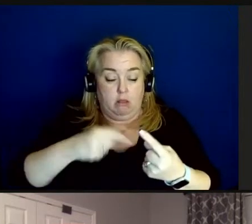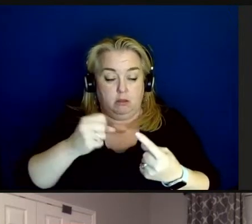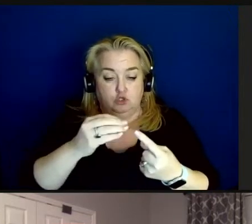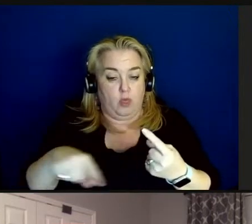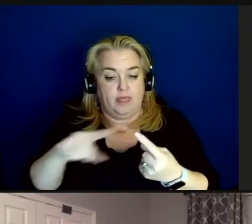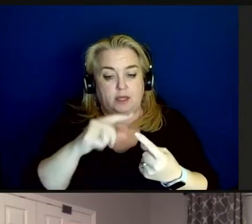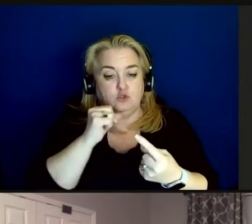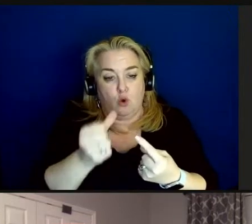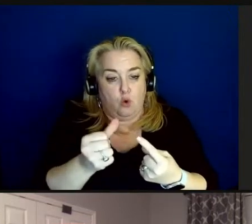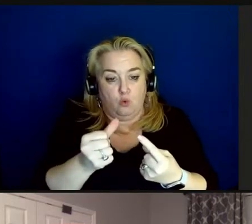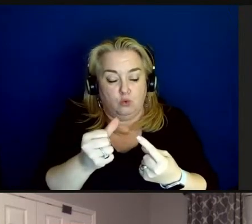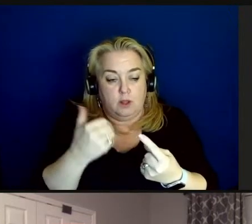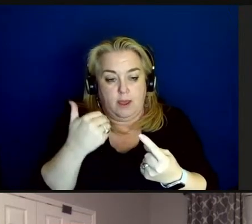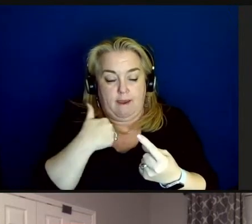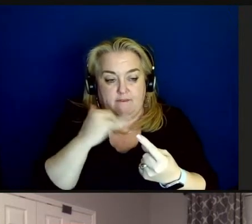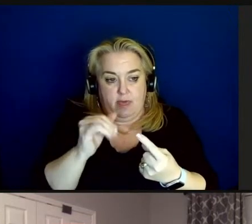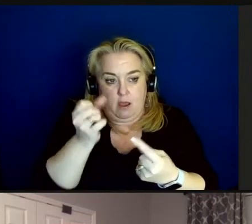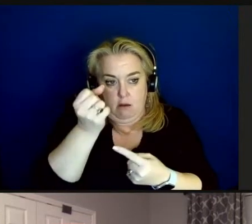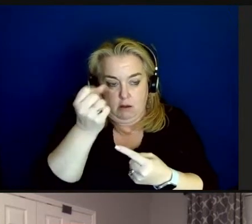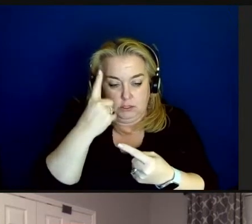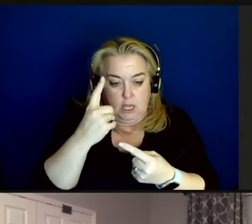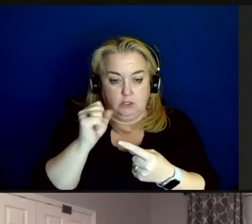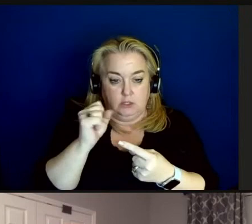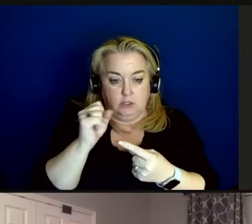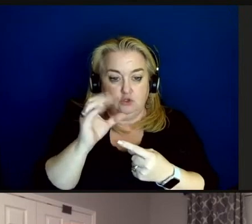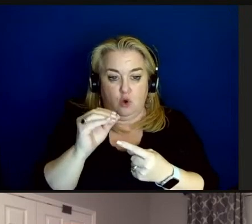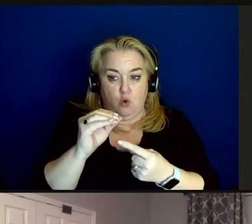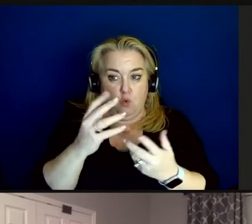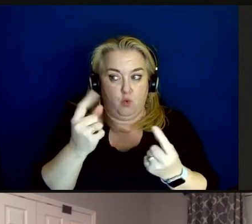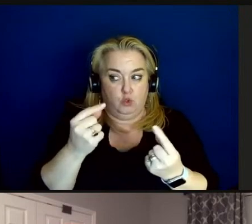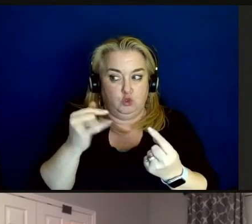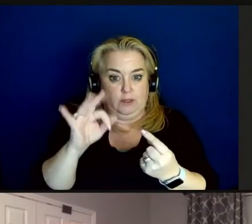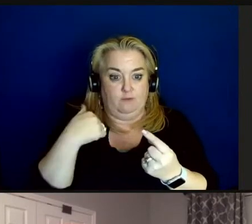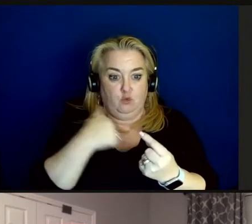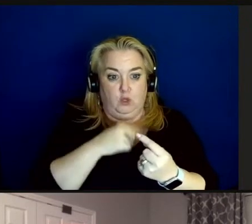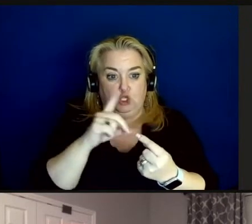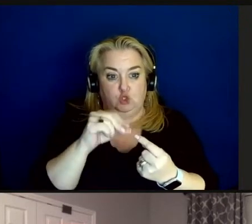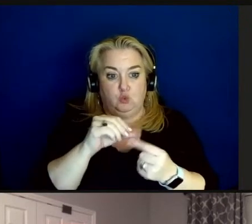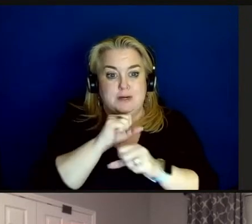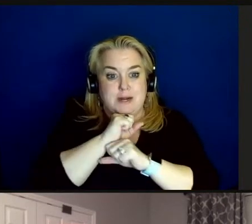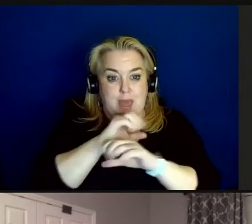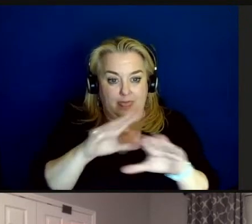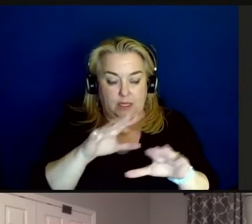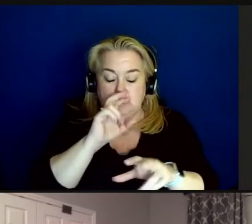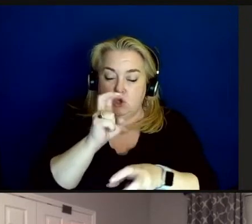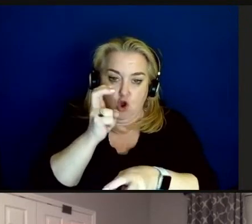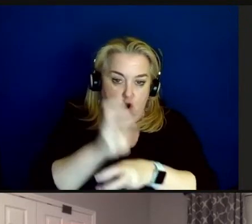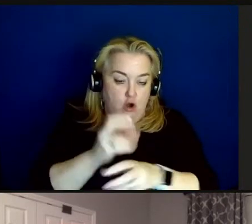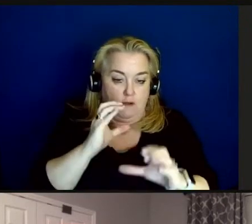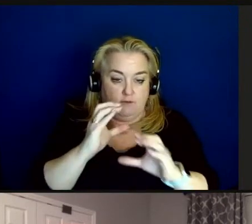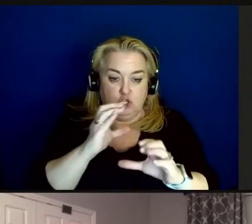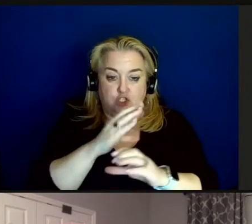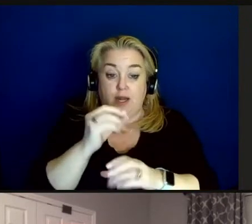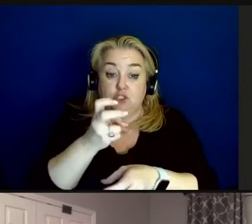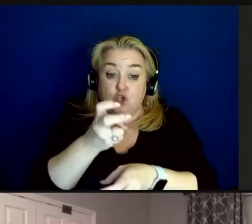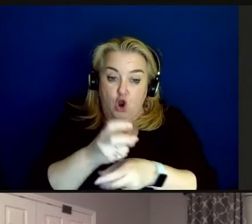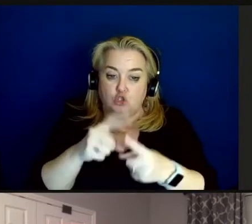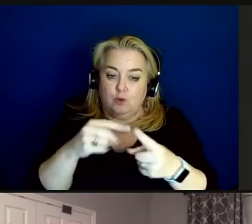CYCLES YET. HAVE ANY SO THEY DON'T HAVE